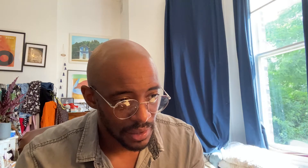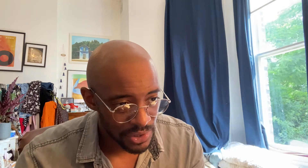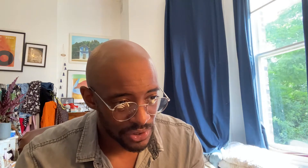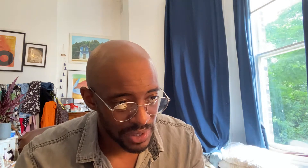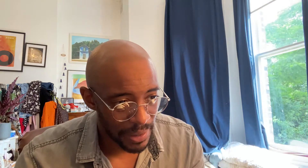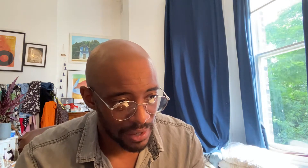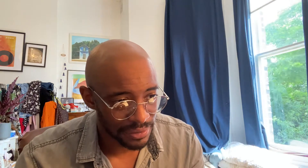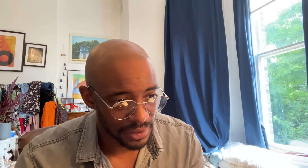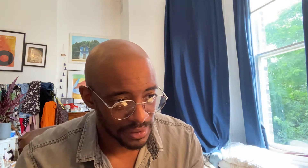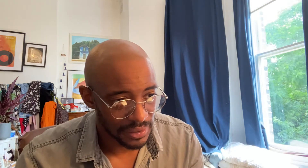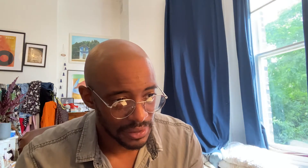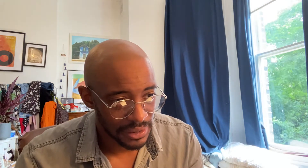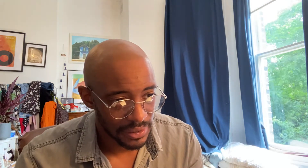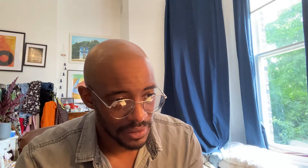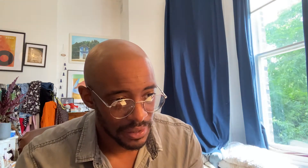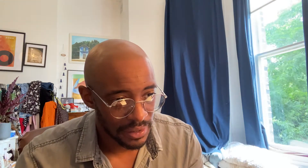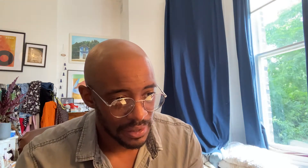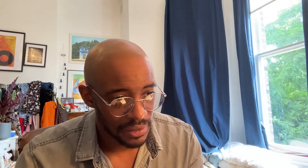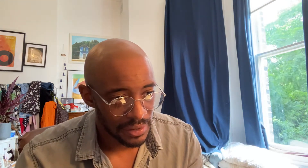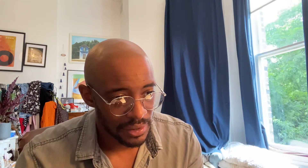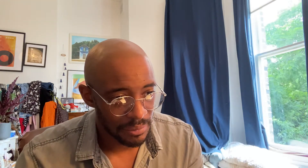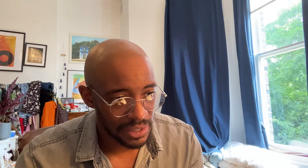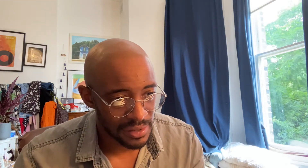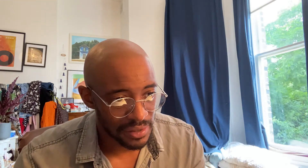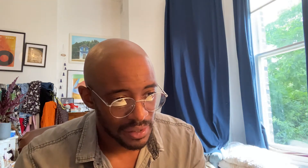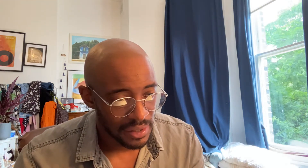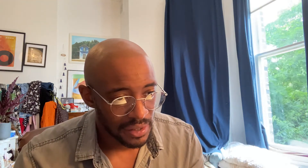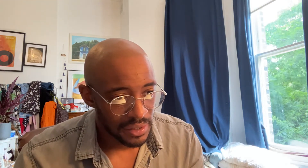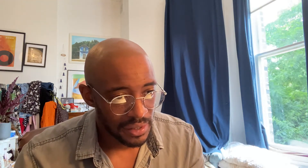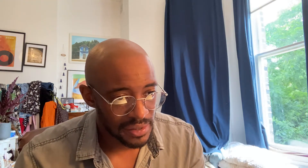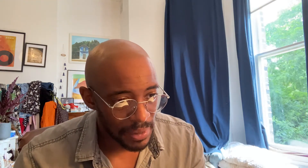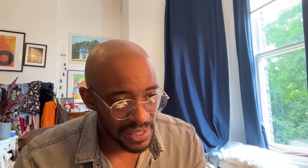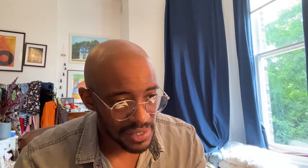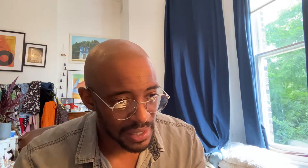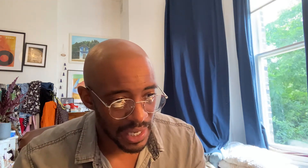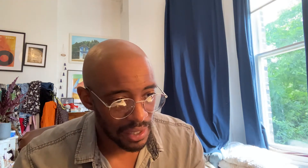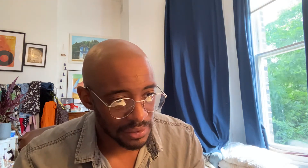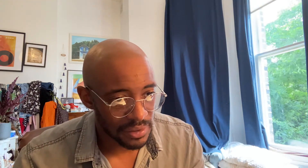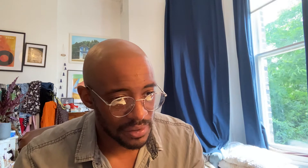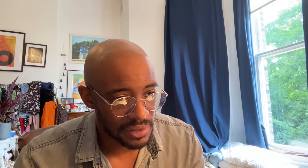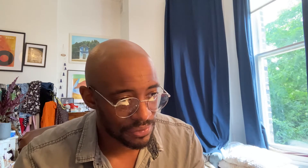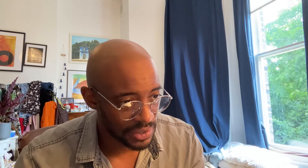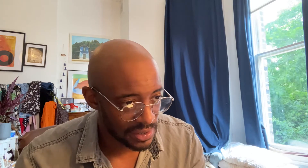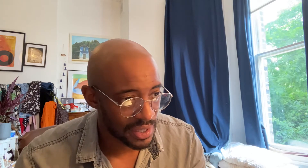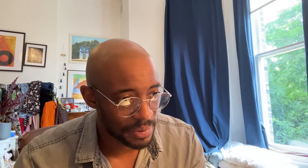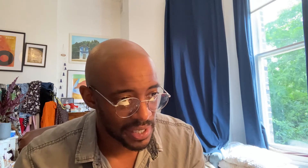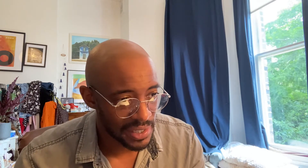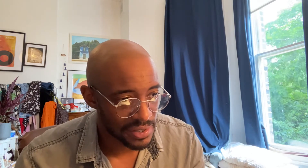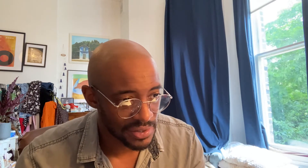That was truly powerful. I mean, it's - it's amazing how different interpretations